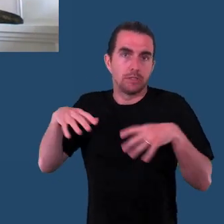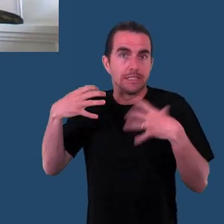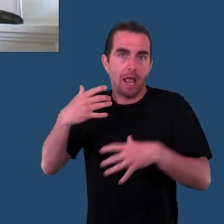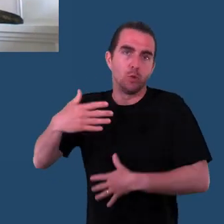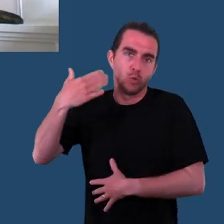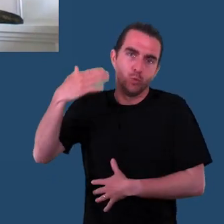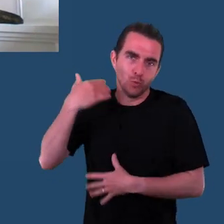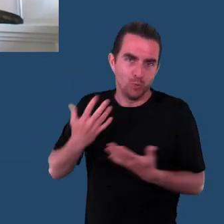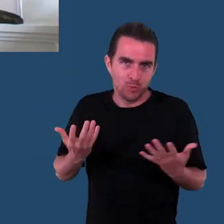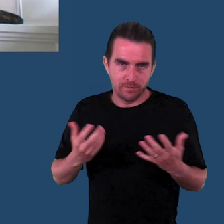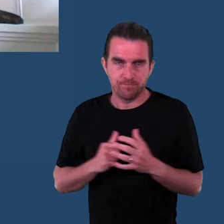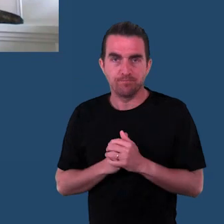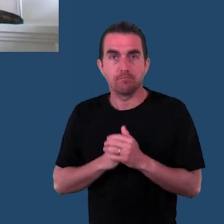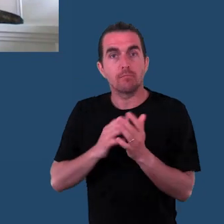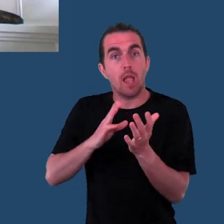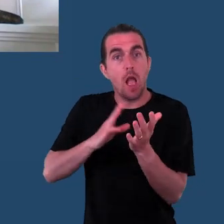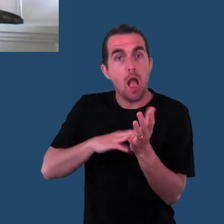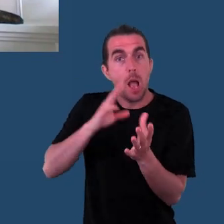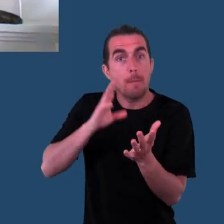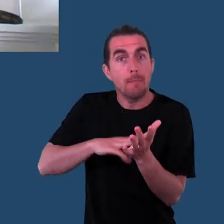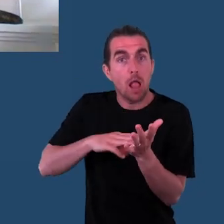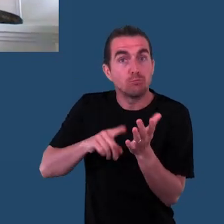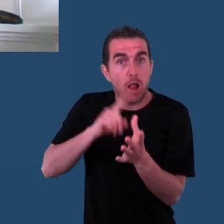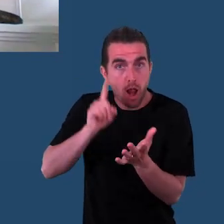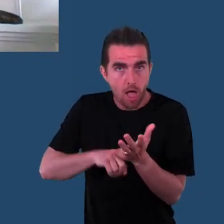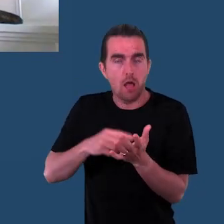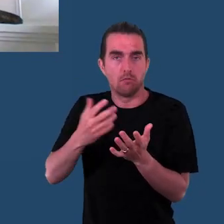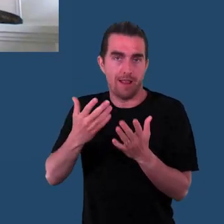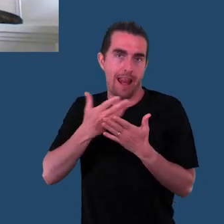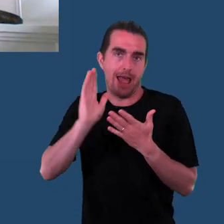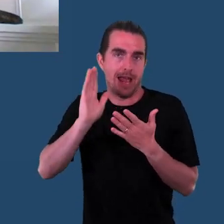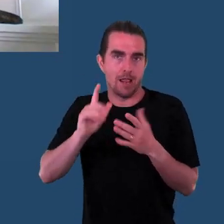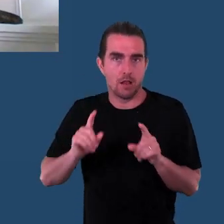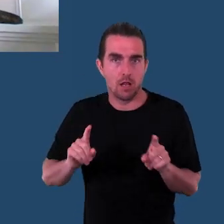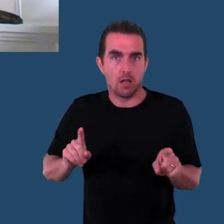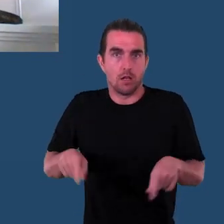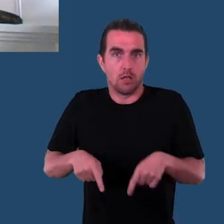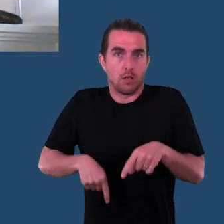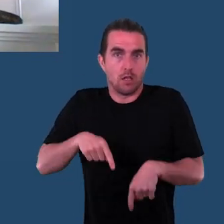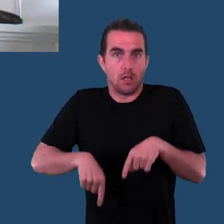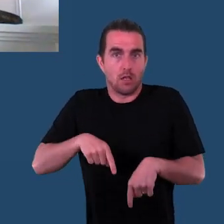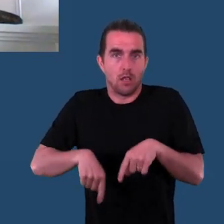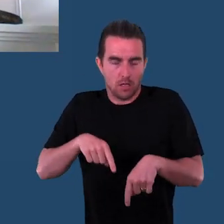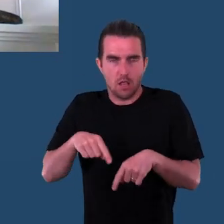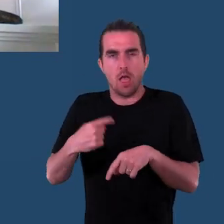the only animals that do that. Mammals have their legs directly underneath that body, and some crocodiles at the time of the Triassic